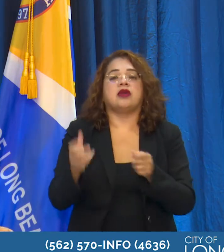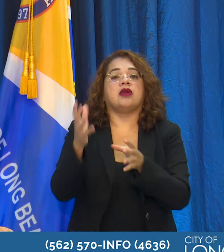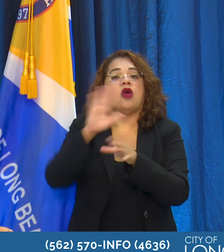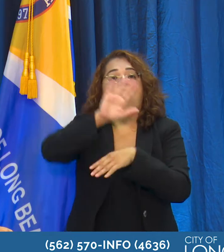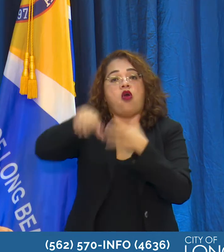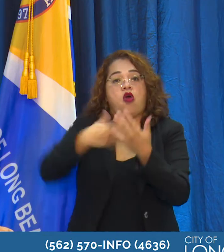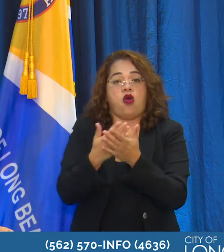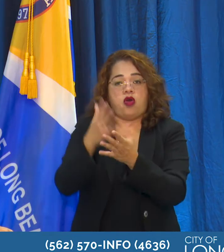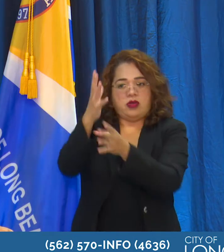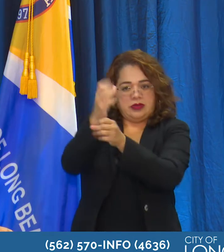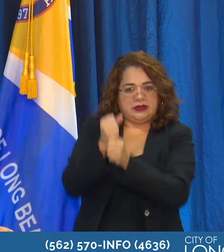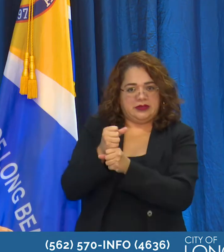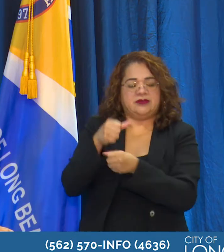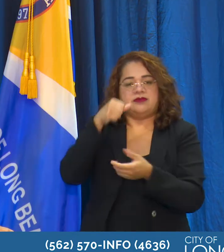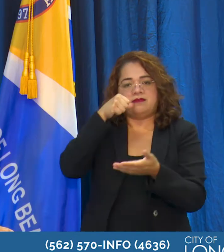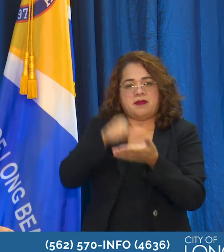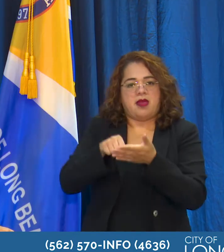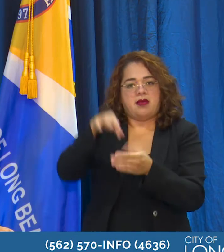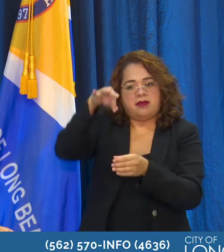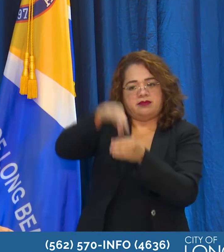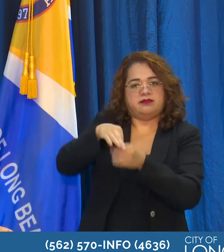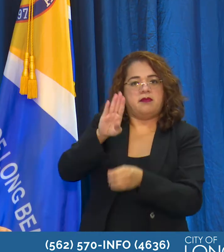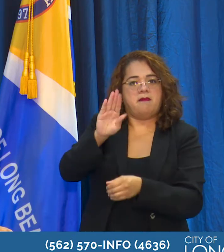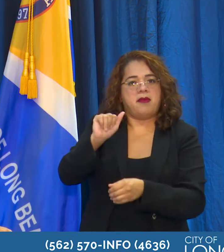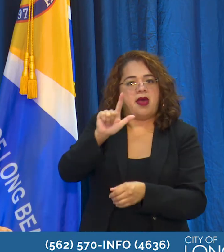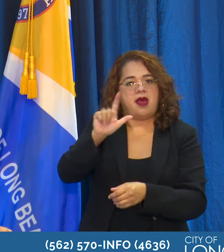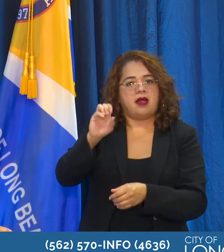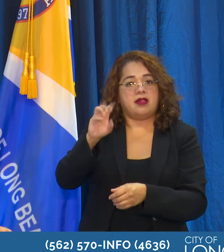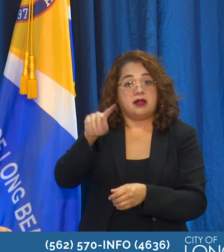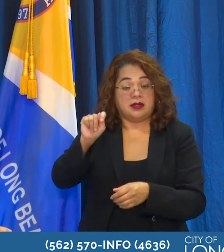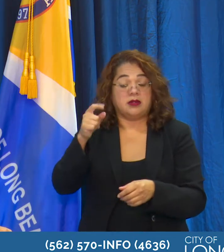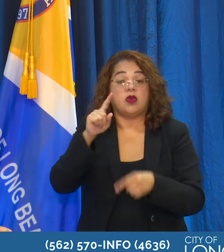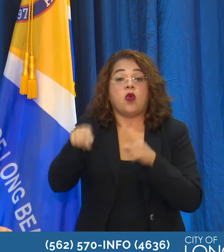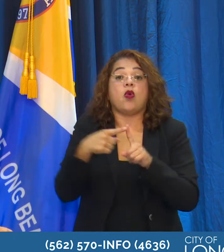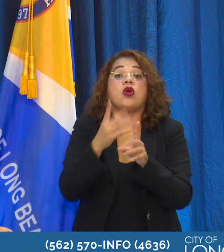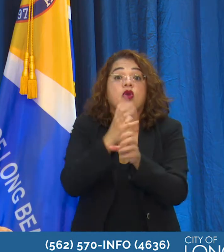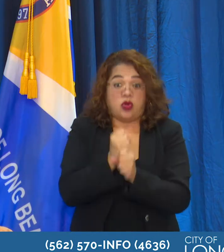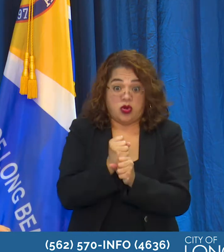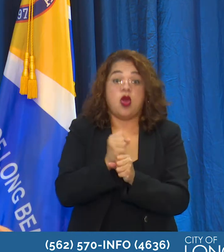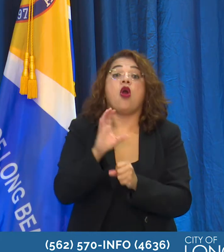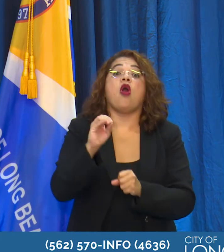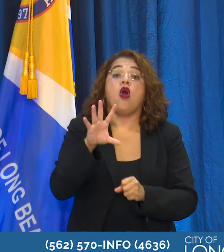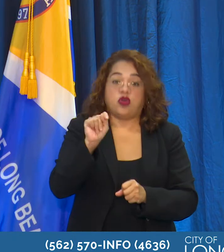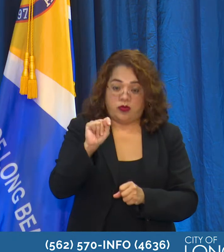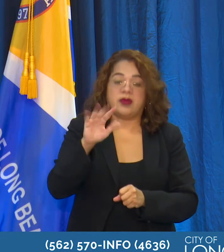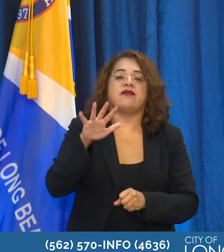All ballots will start hitting mail boxes October 5th around, right after October 5.